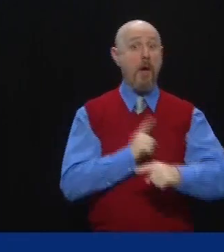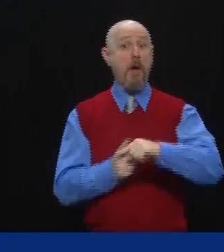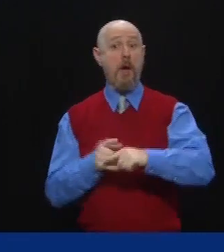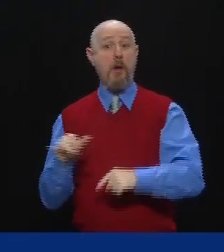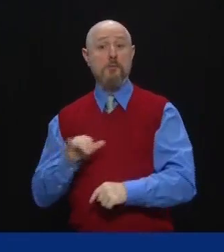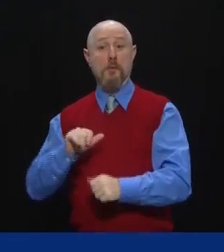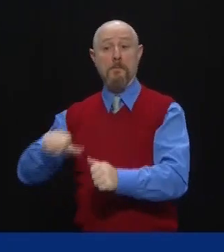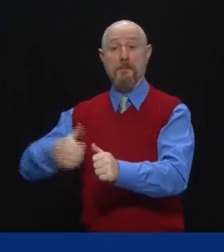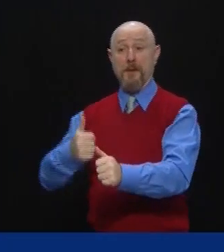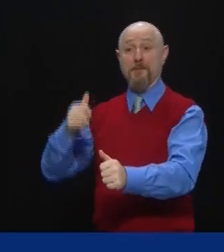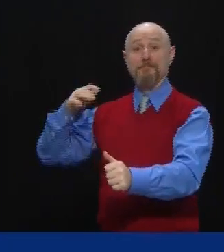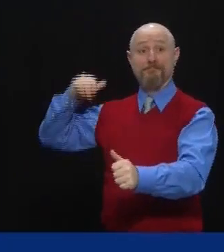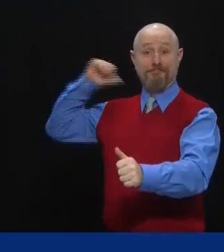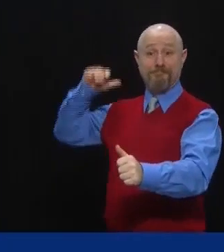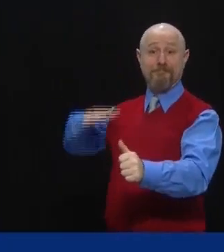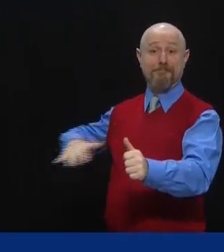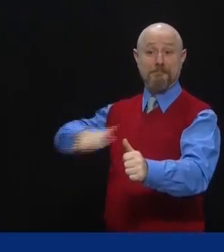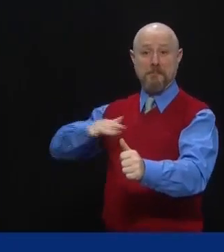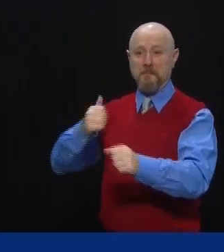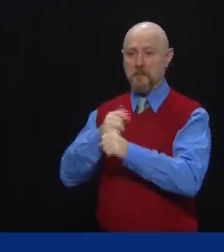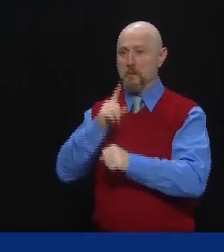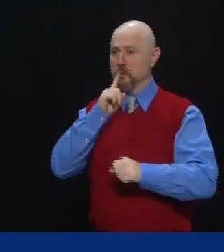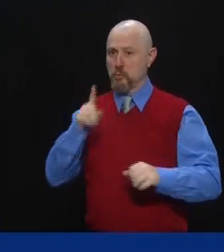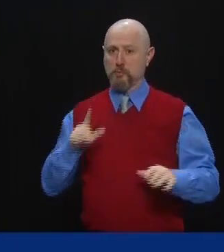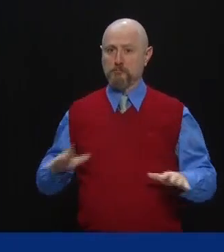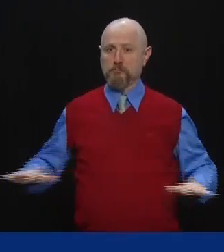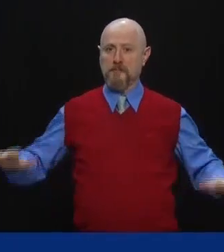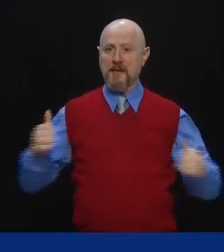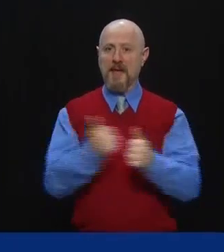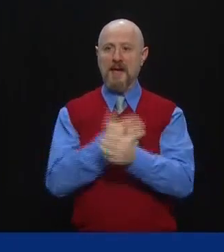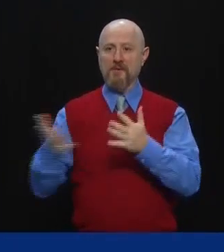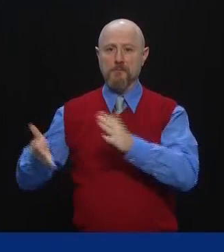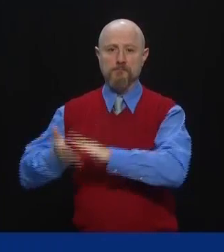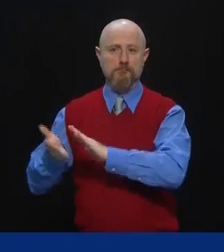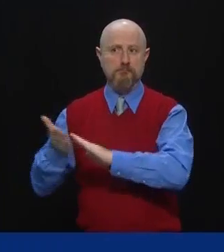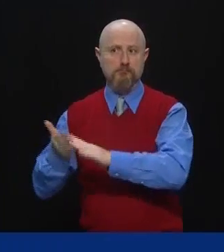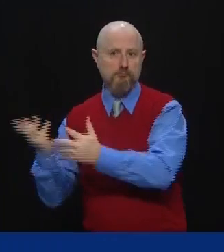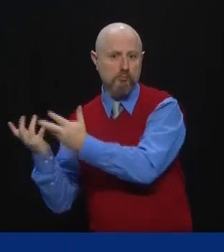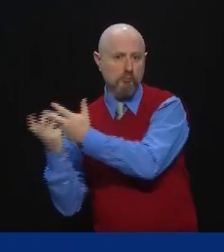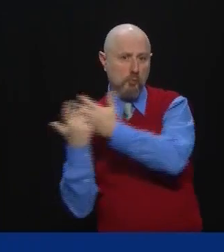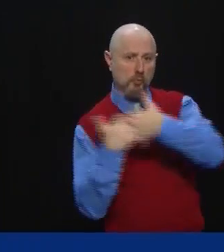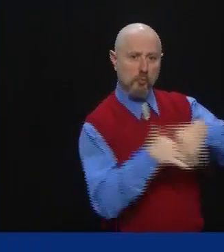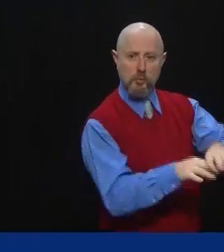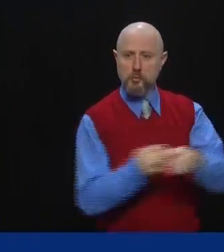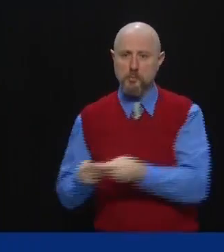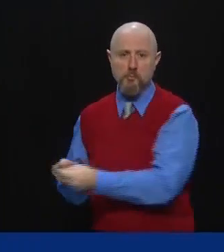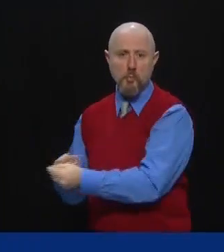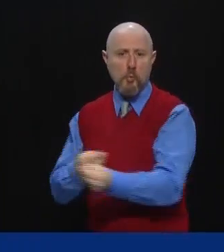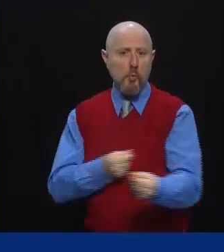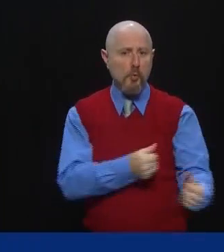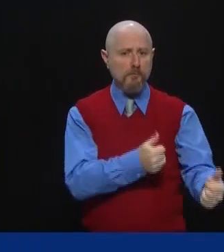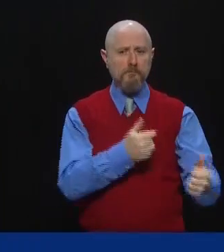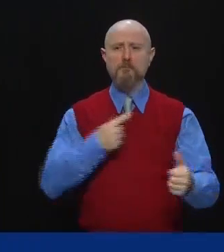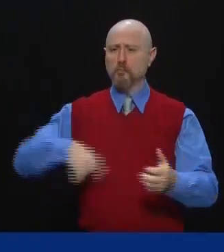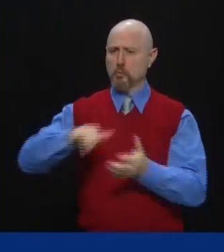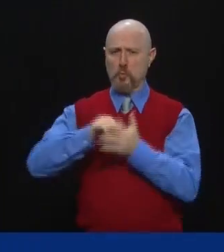SECURITY EMERGENCY SERVICES COMMISSIONER, KAREN KEIO BEHIND THE SCENES MAKING SURE ALL RUNS WELL TO ENSURE THAT WE HAVE OUR